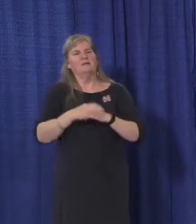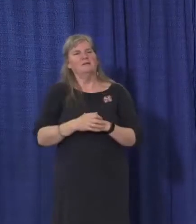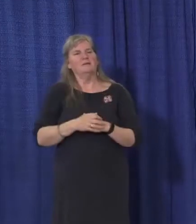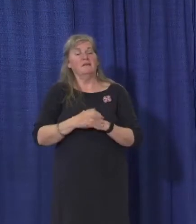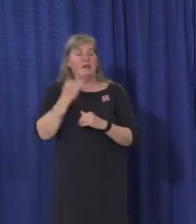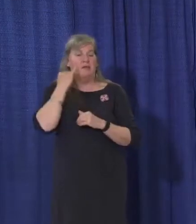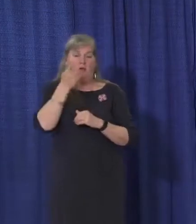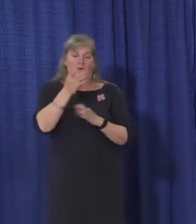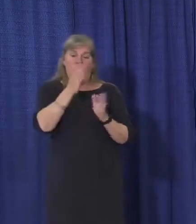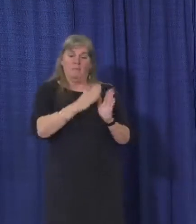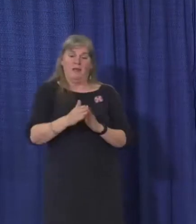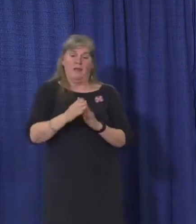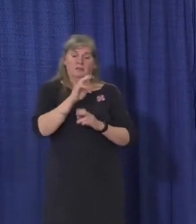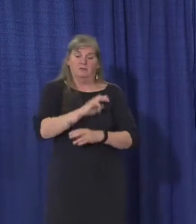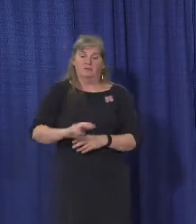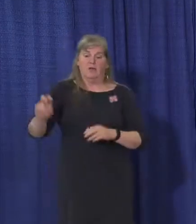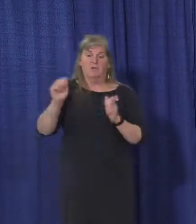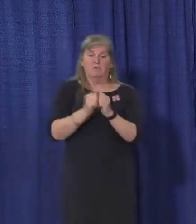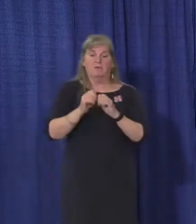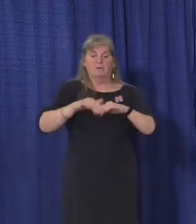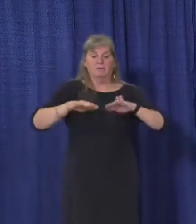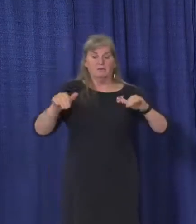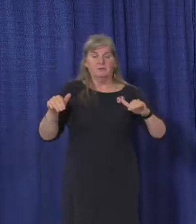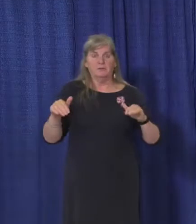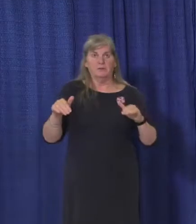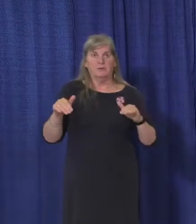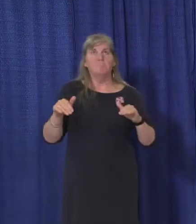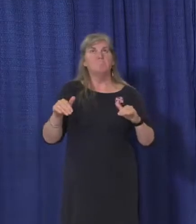to travel with those unvaccinated it's crucial you